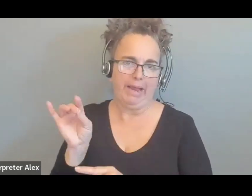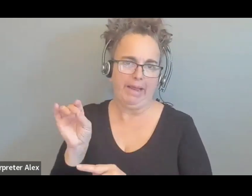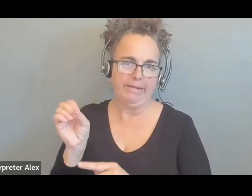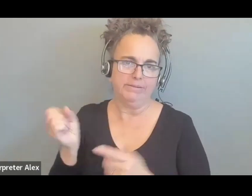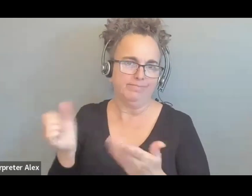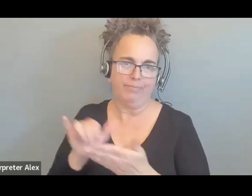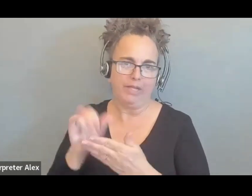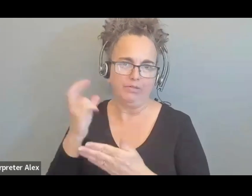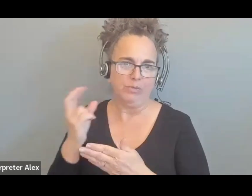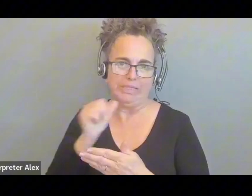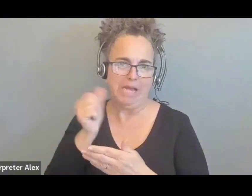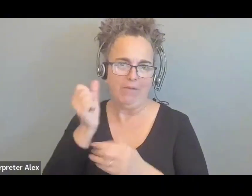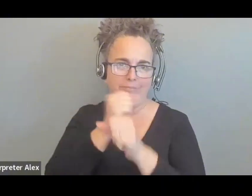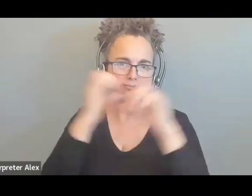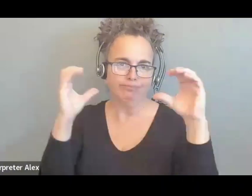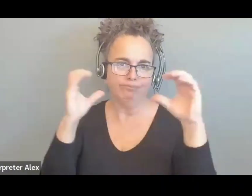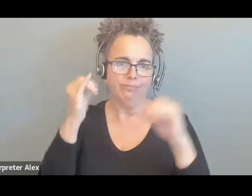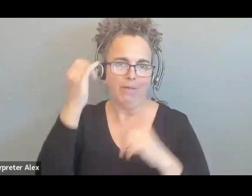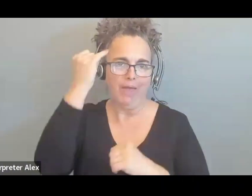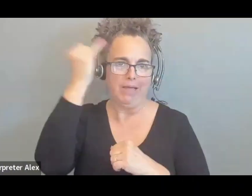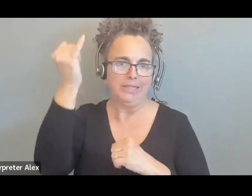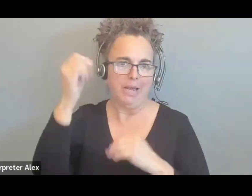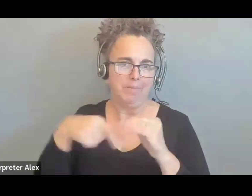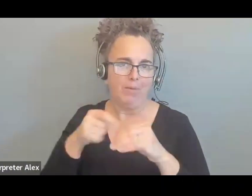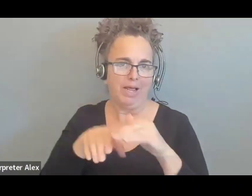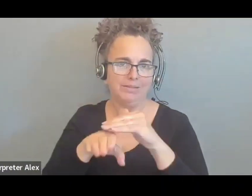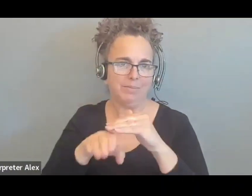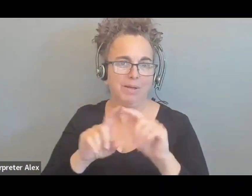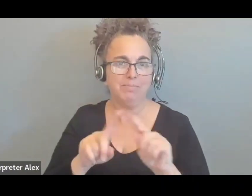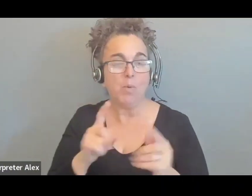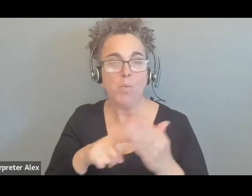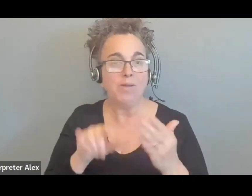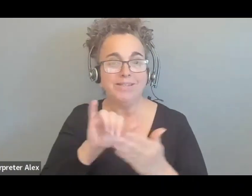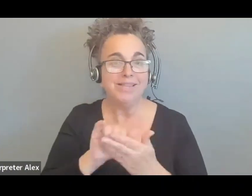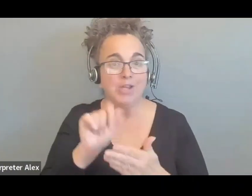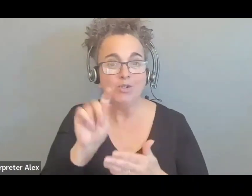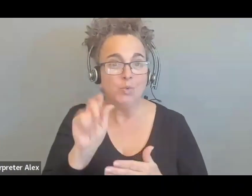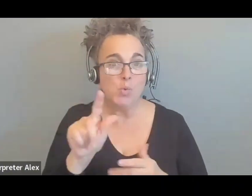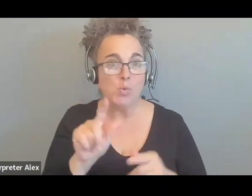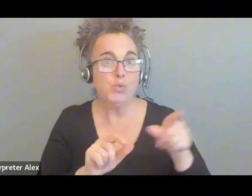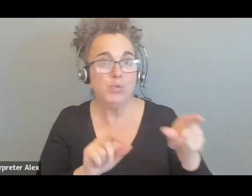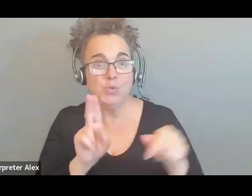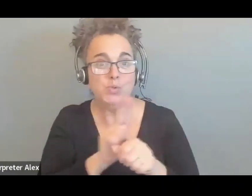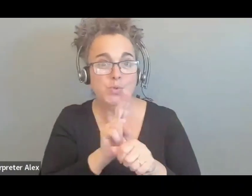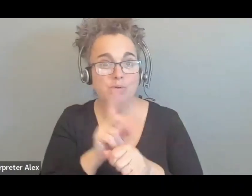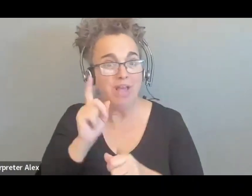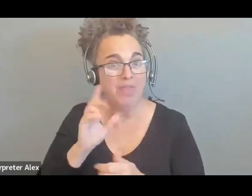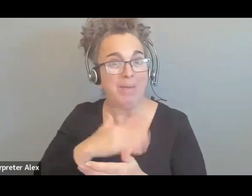And he was like, "oh wait, you know, what's that tool you use? Because I think one of my students could use it.